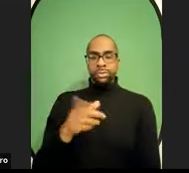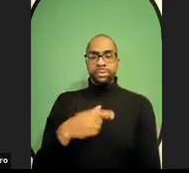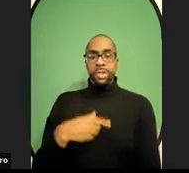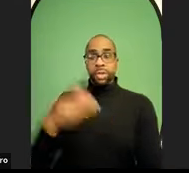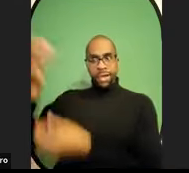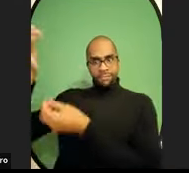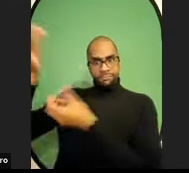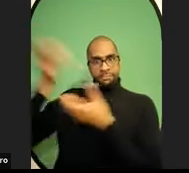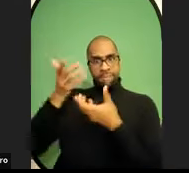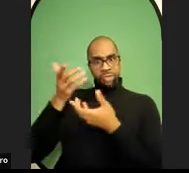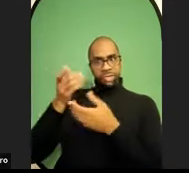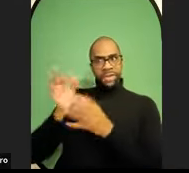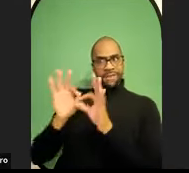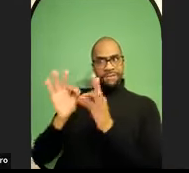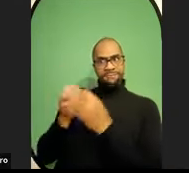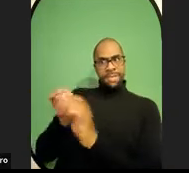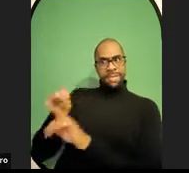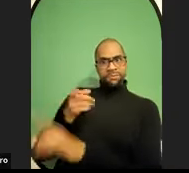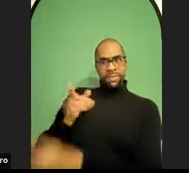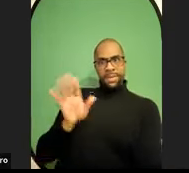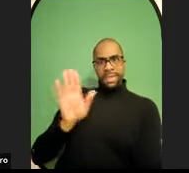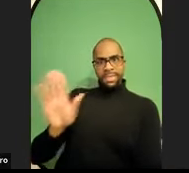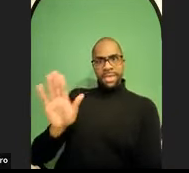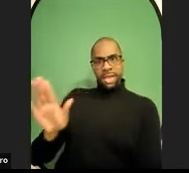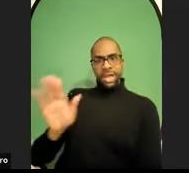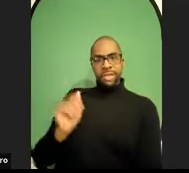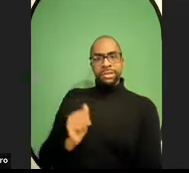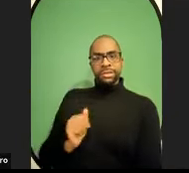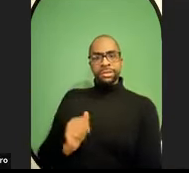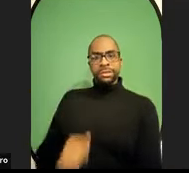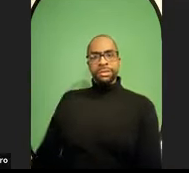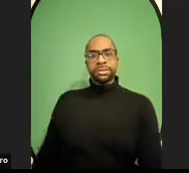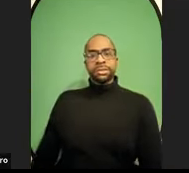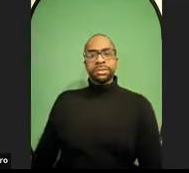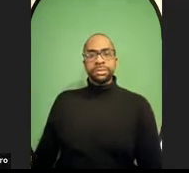I get from Peru.